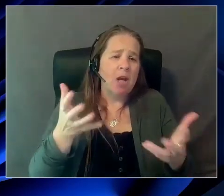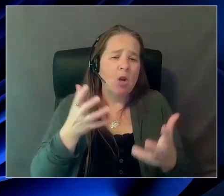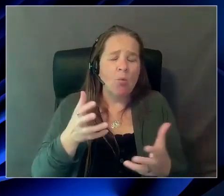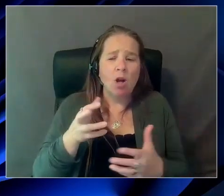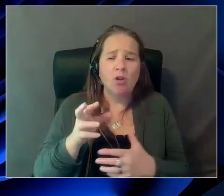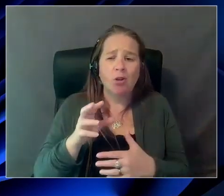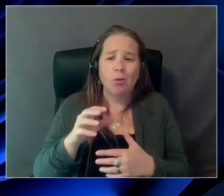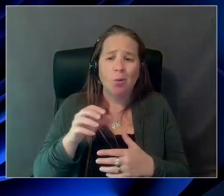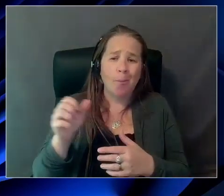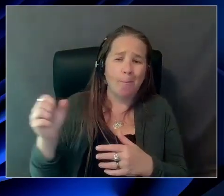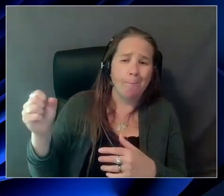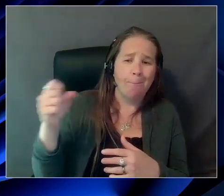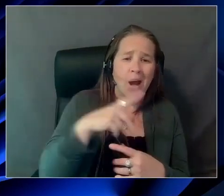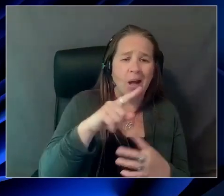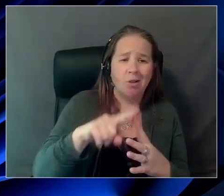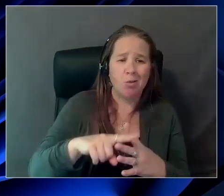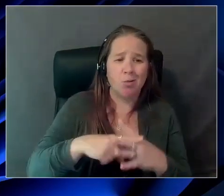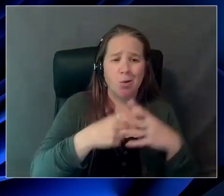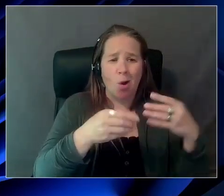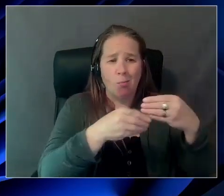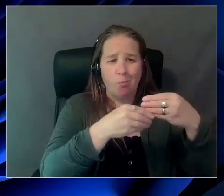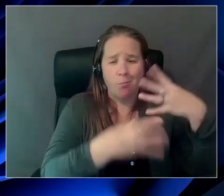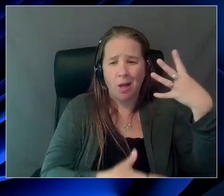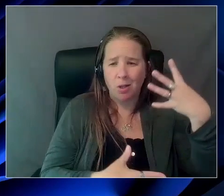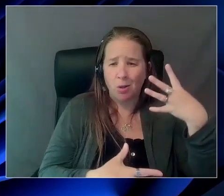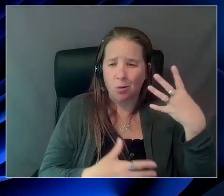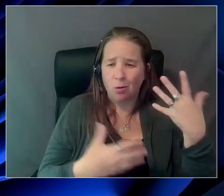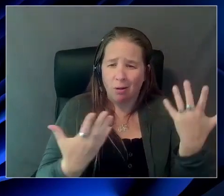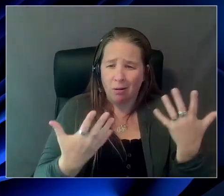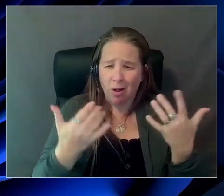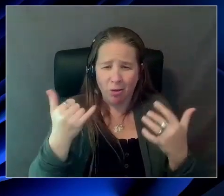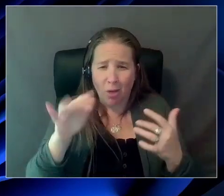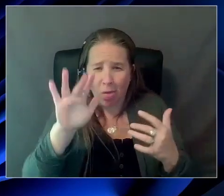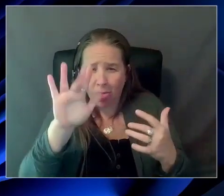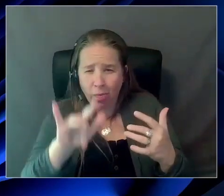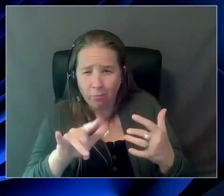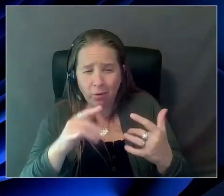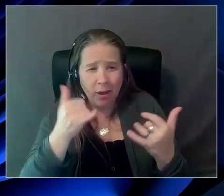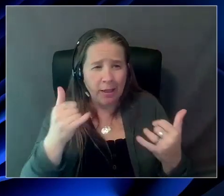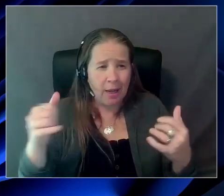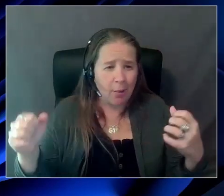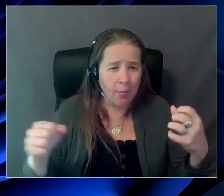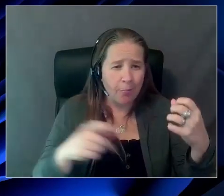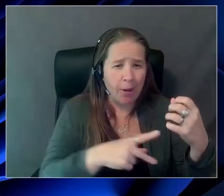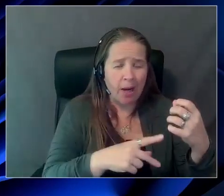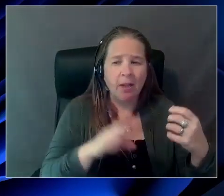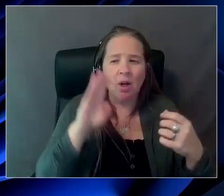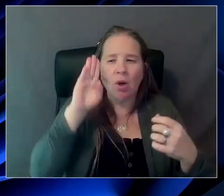back to the Start menu, so I'm going to. Press letter N for Nancy for now because